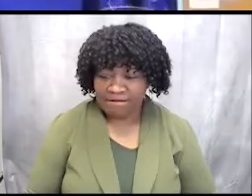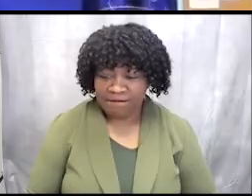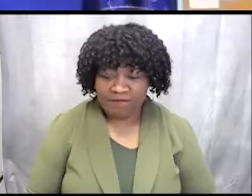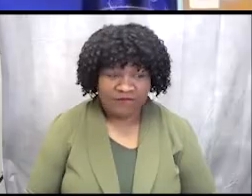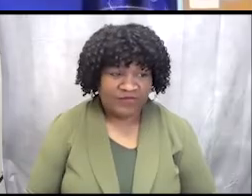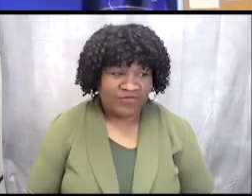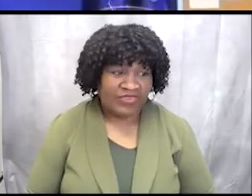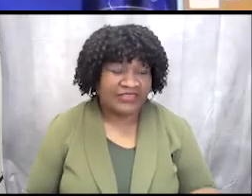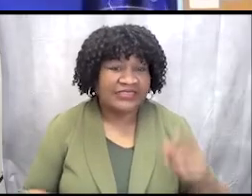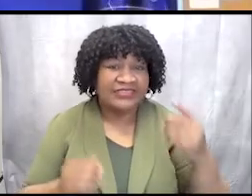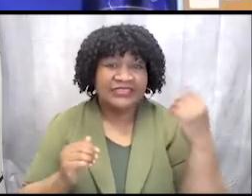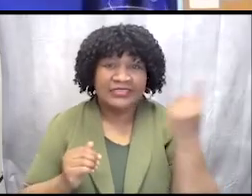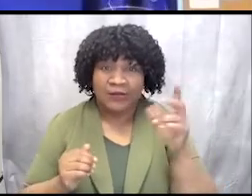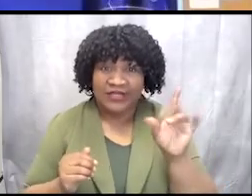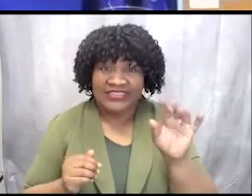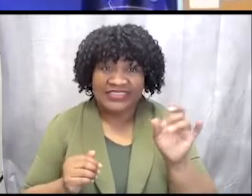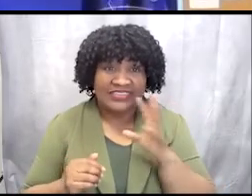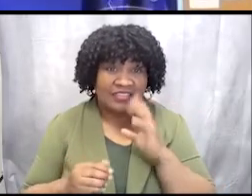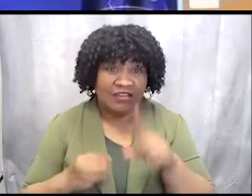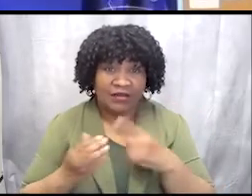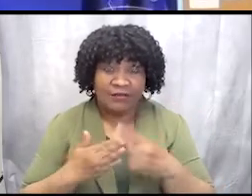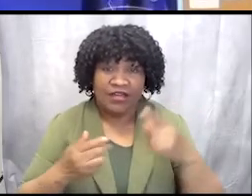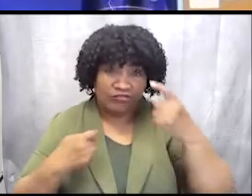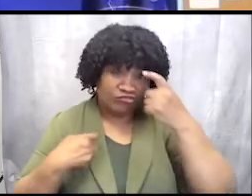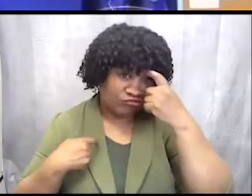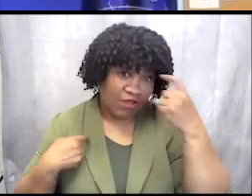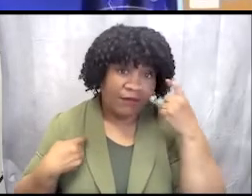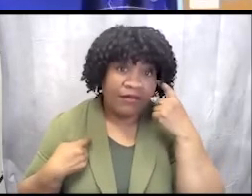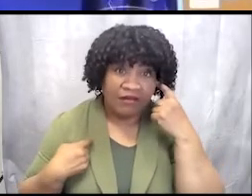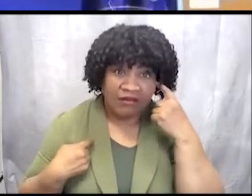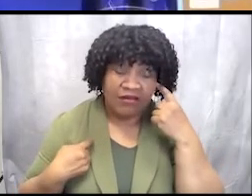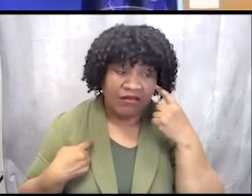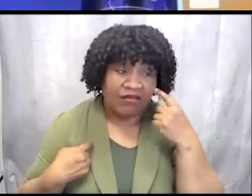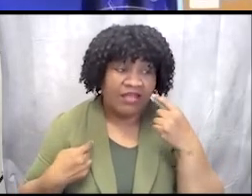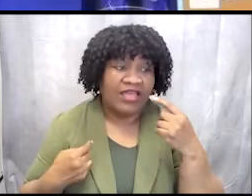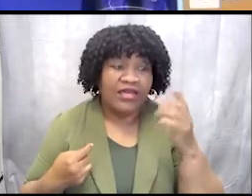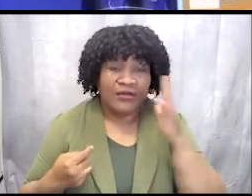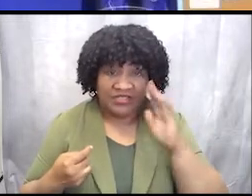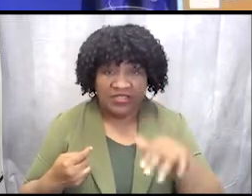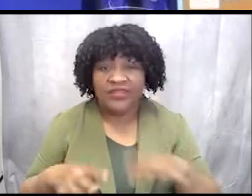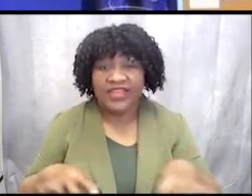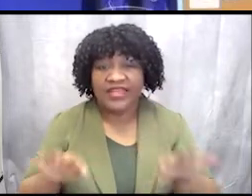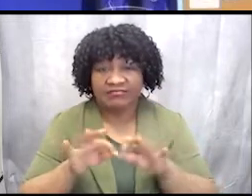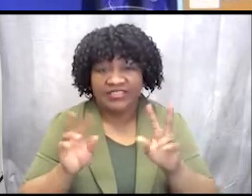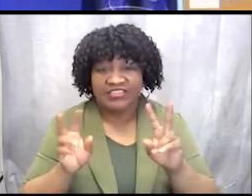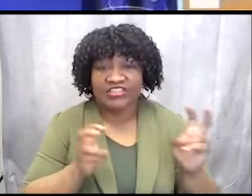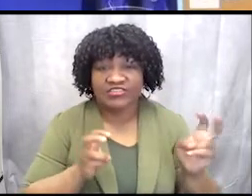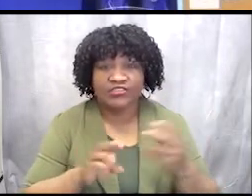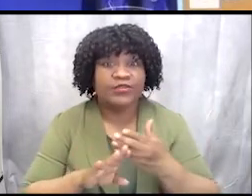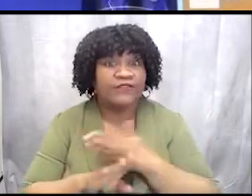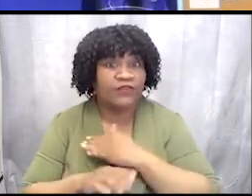There was a mention about... You briefly mentioned trauma, which we know is a major issue, was before the pandemic,